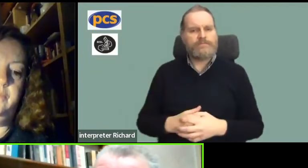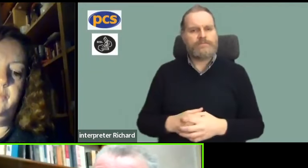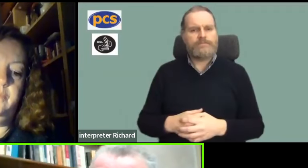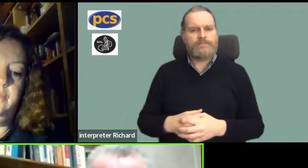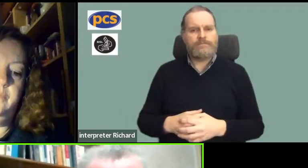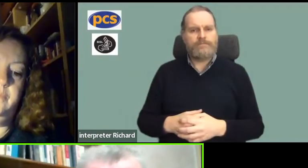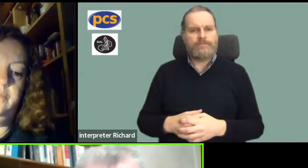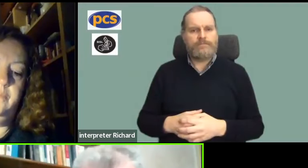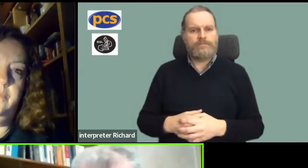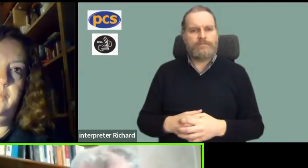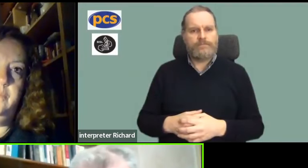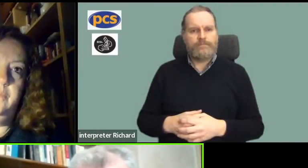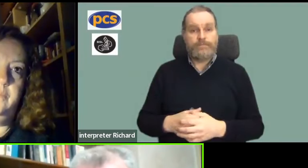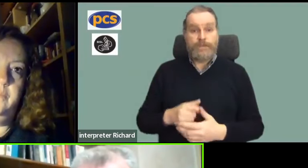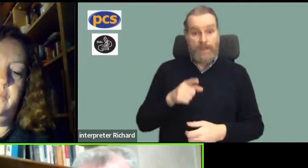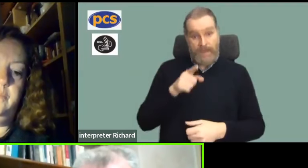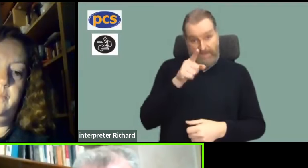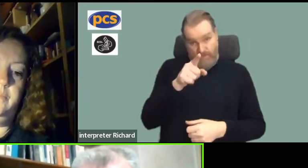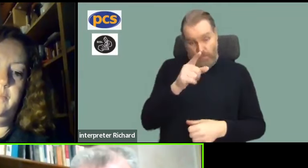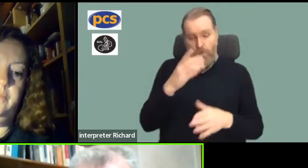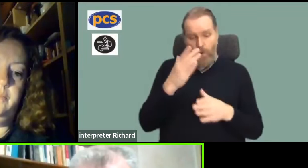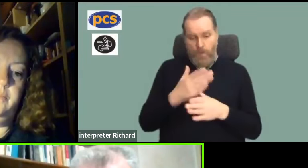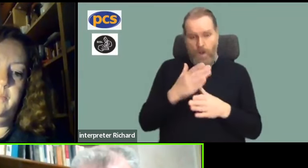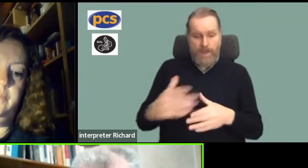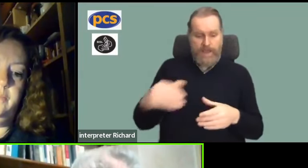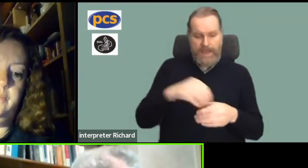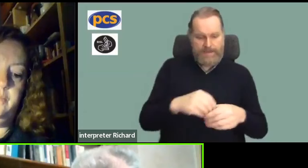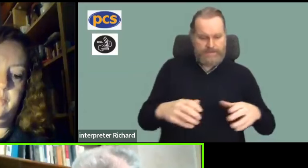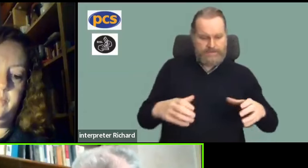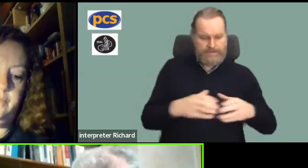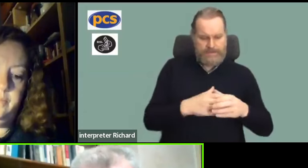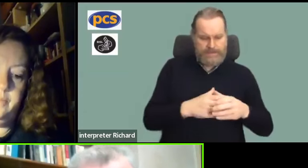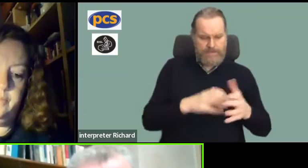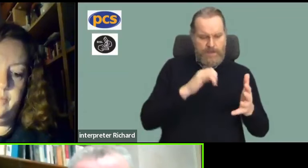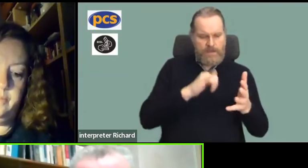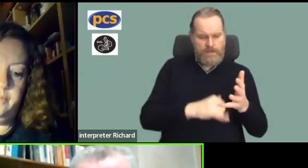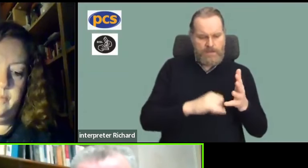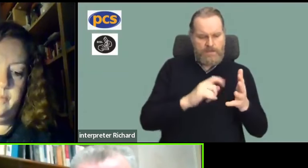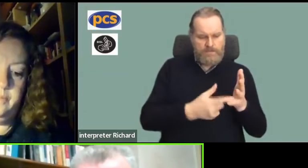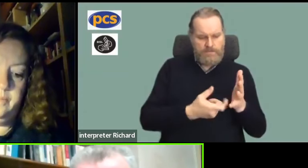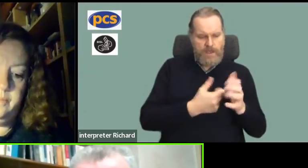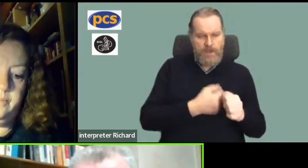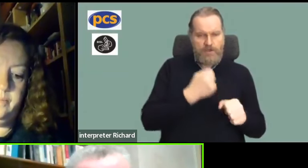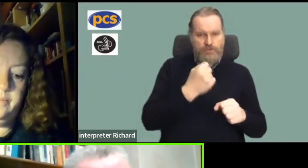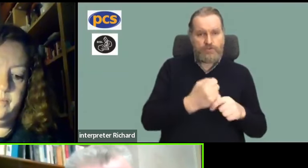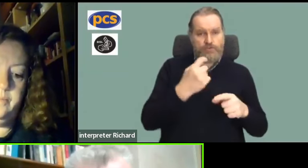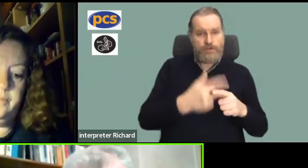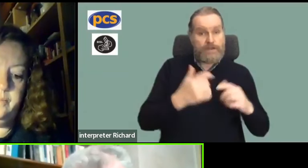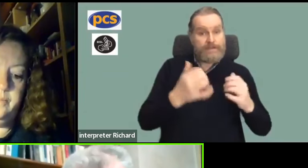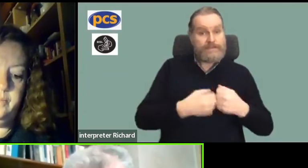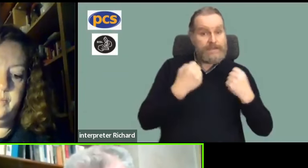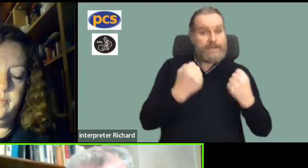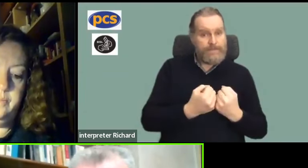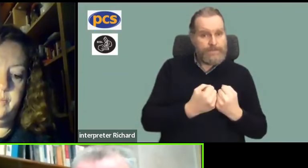stress that if you're t if you're in a search team I if you're in a search team you're in a search team. I again. i'm gonna the people